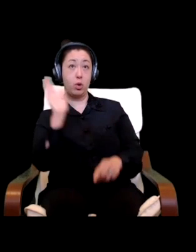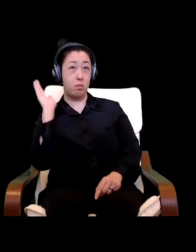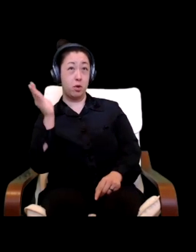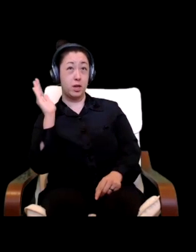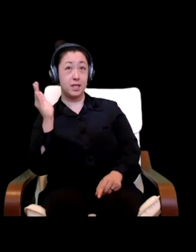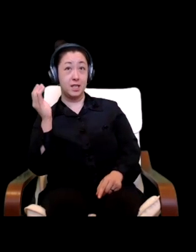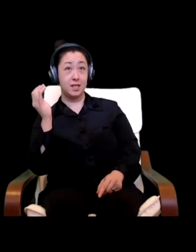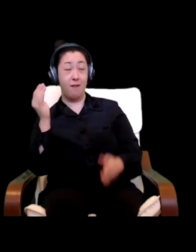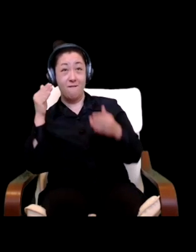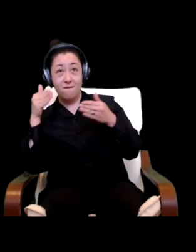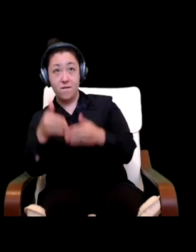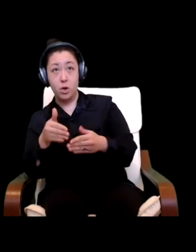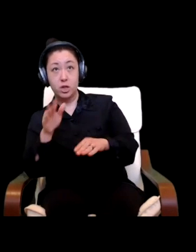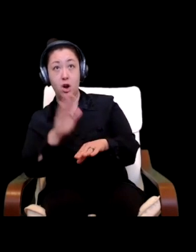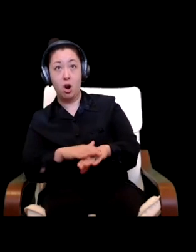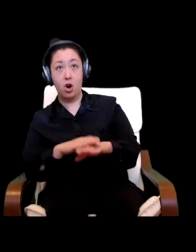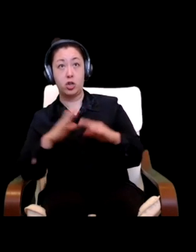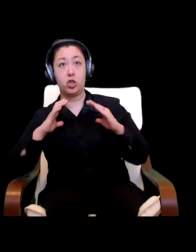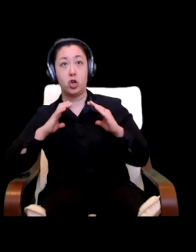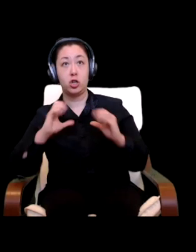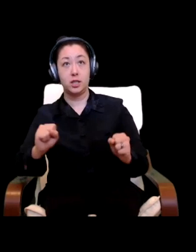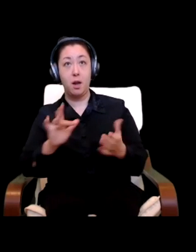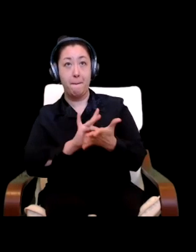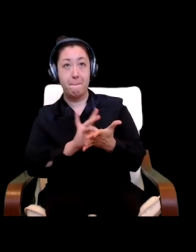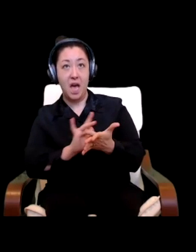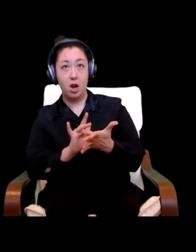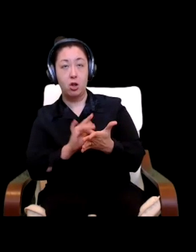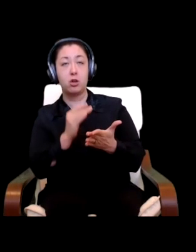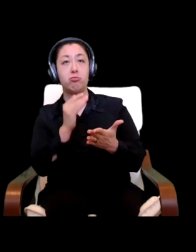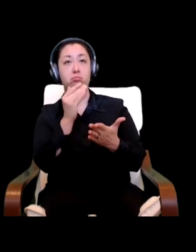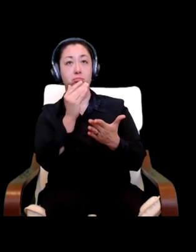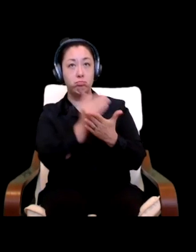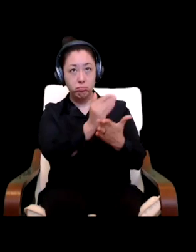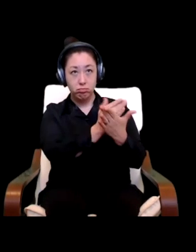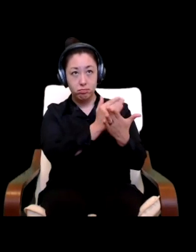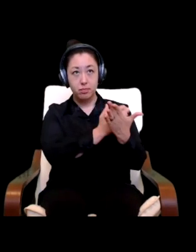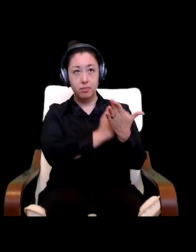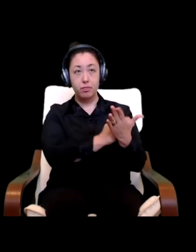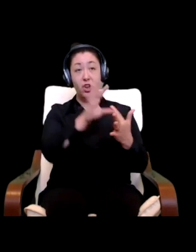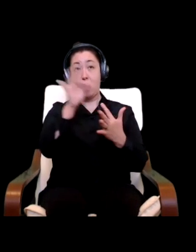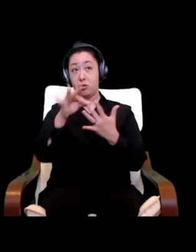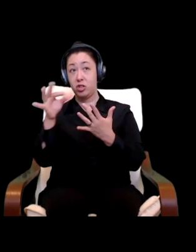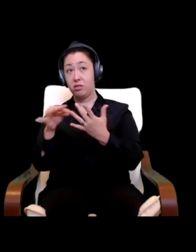the CHARGE medical checklist? The options are yes, no, or maybe.